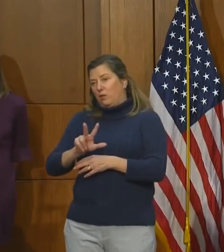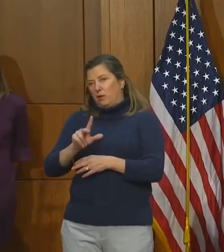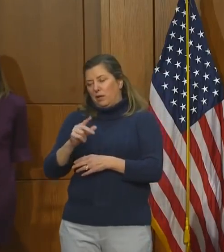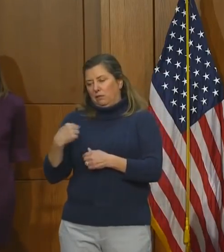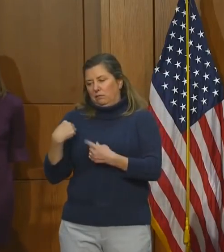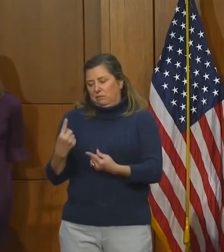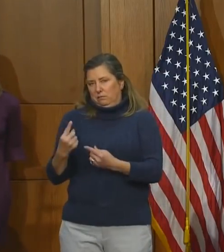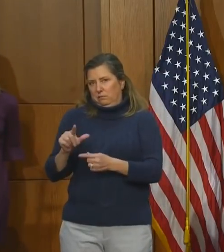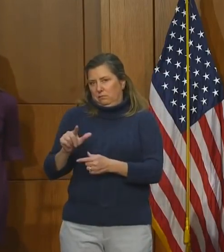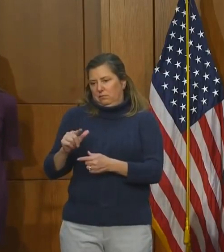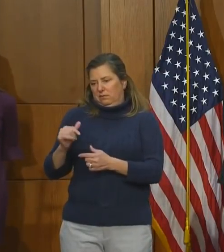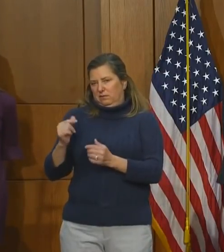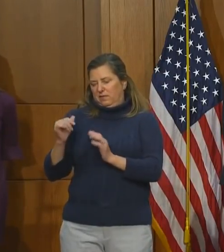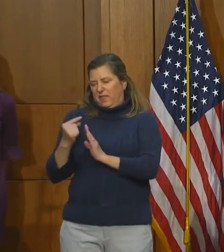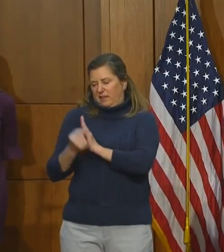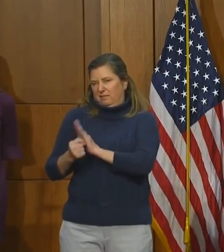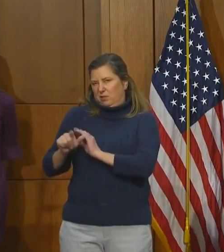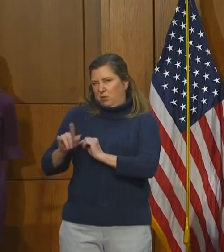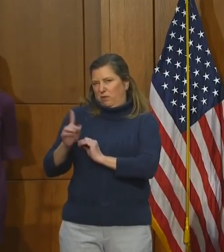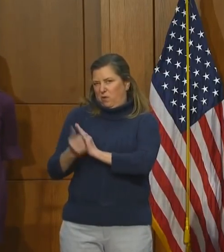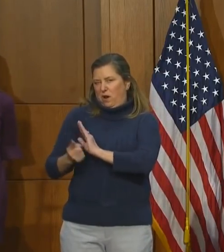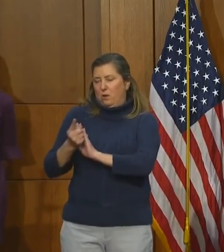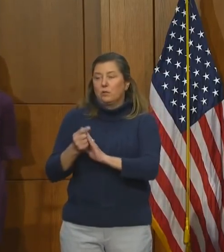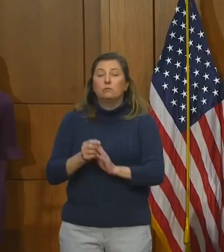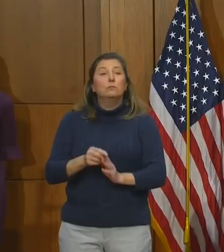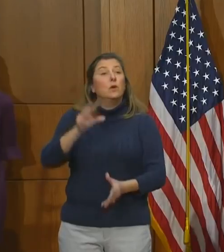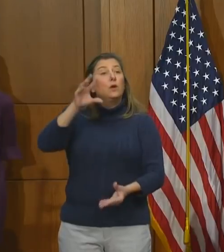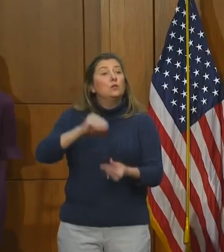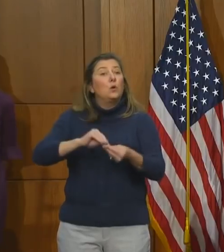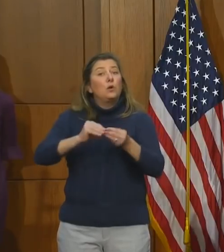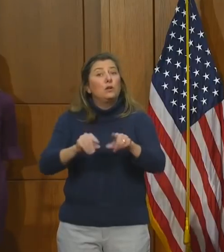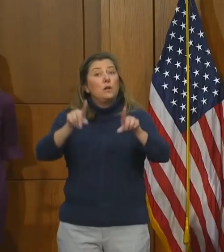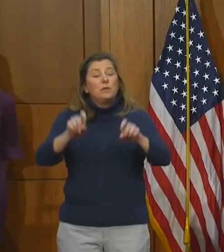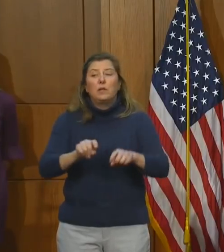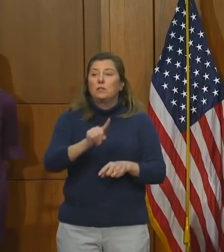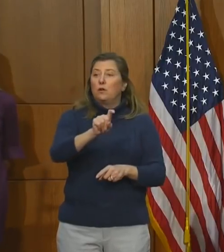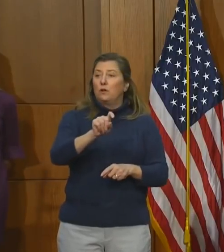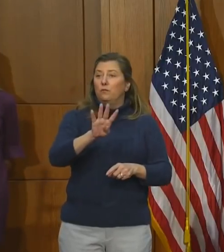PERIOD- TOTAL DEATHS ARE NOW AT. EIGHT HUNDRED AND TWELVE WHICH REPRESENTS FORTY THREE